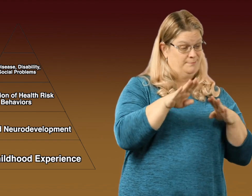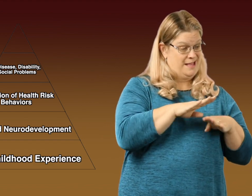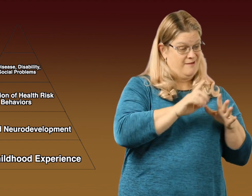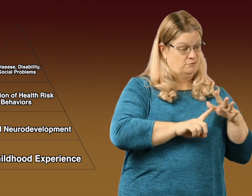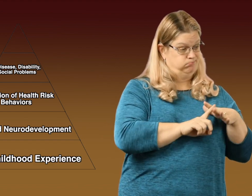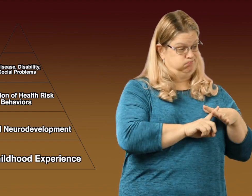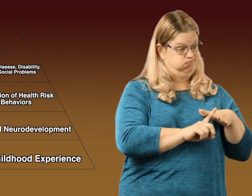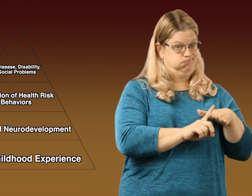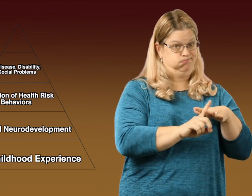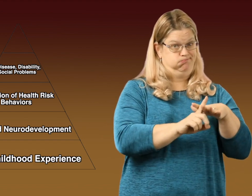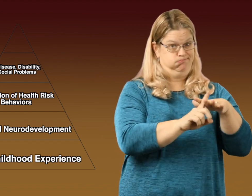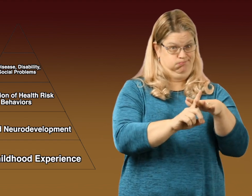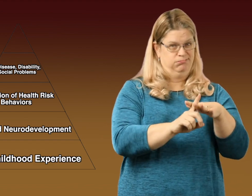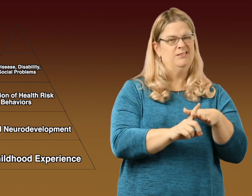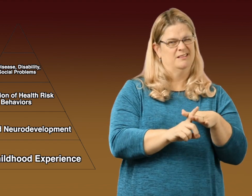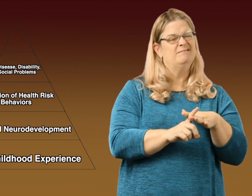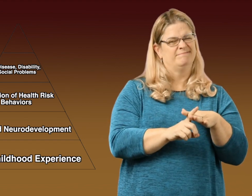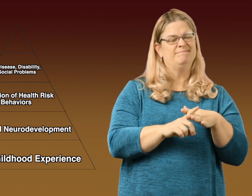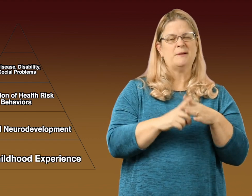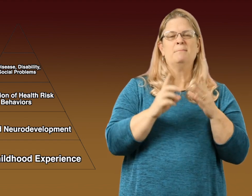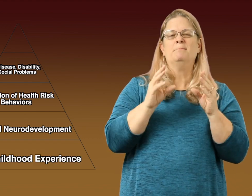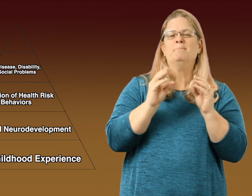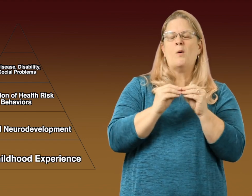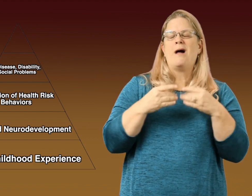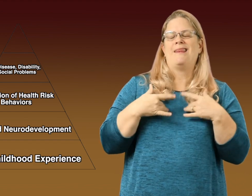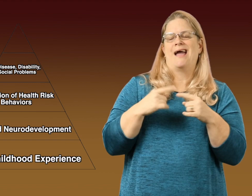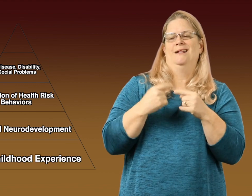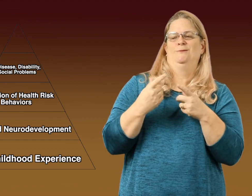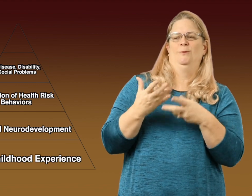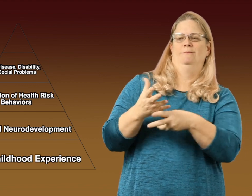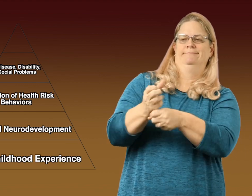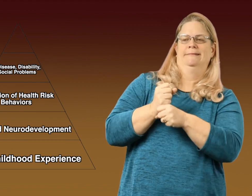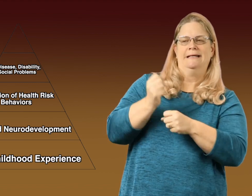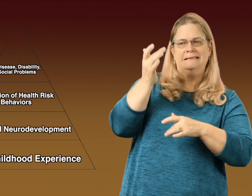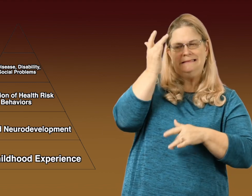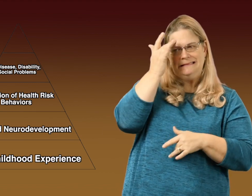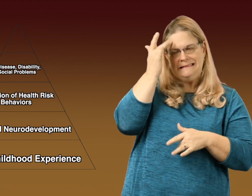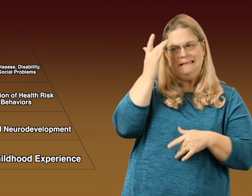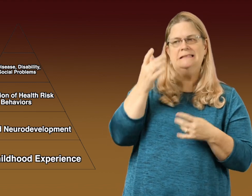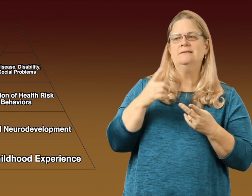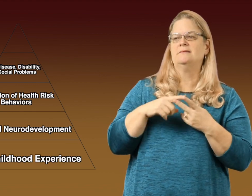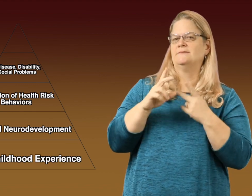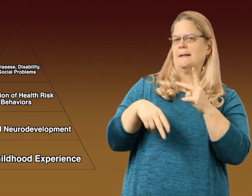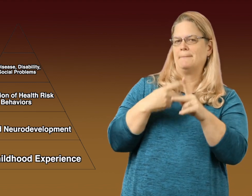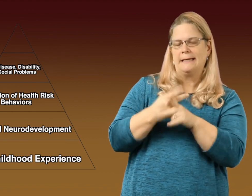The more those health and risky behaviors come up, more they're likely